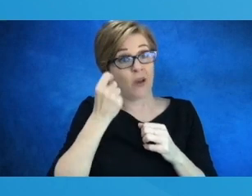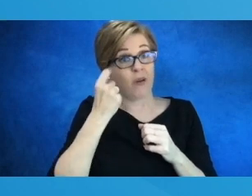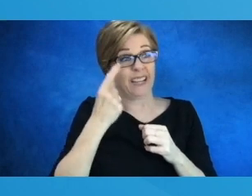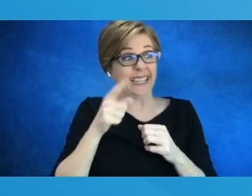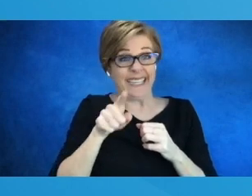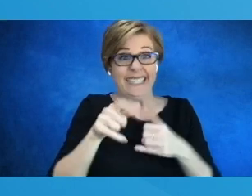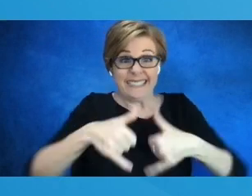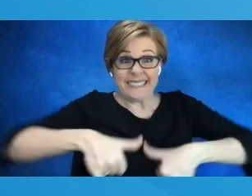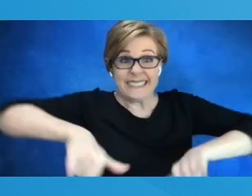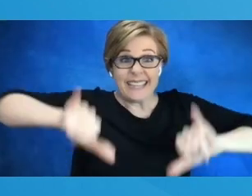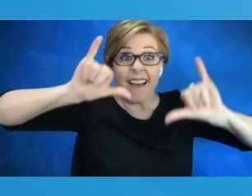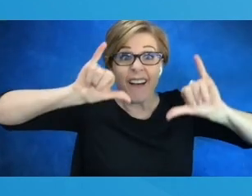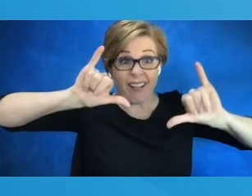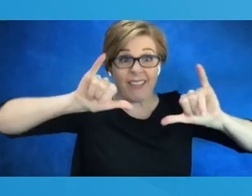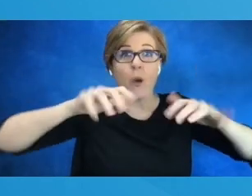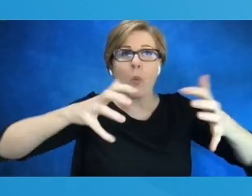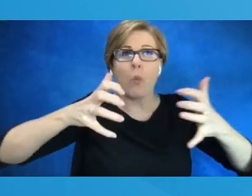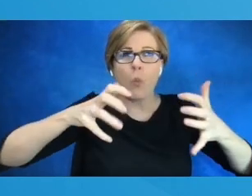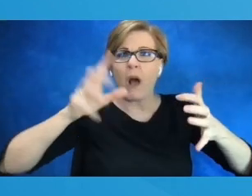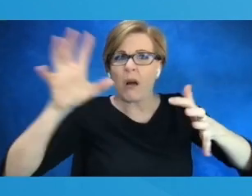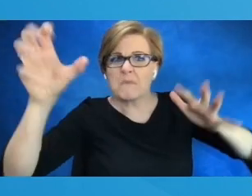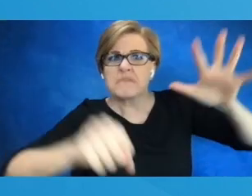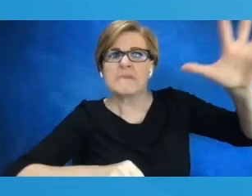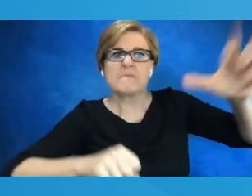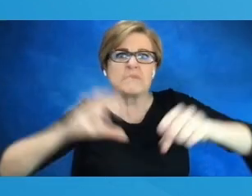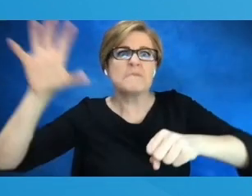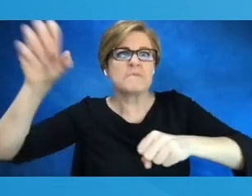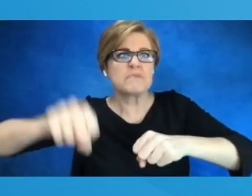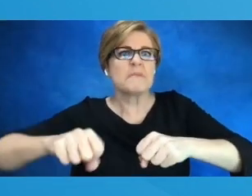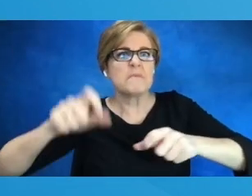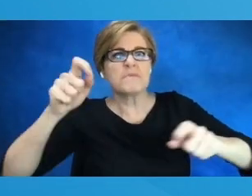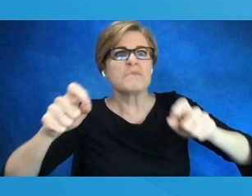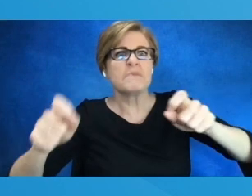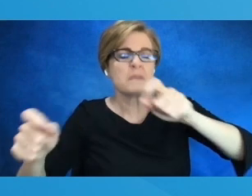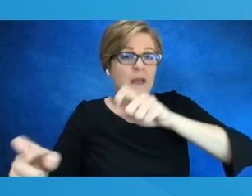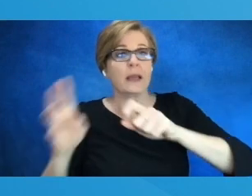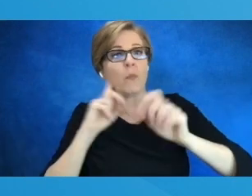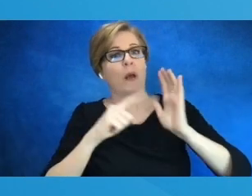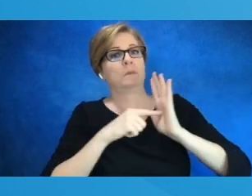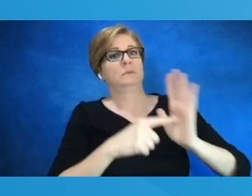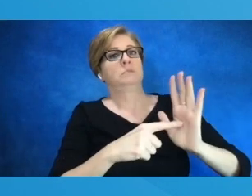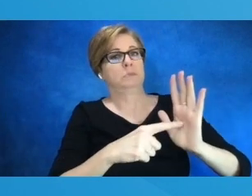It's been on view for many years now and will continue to be on view for several more.